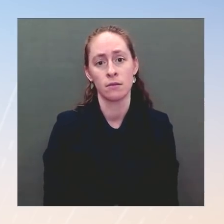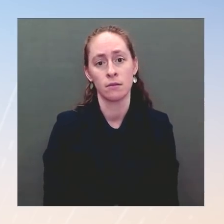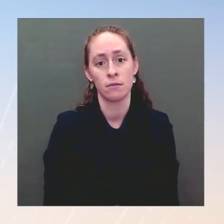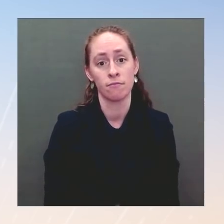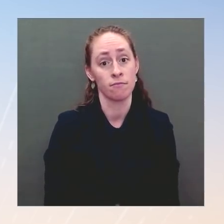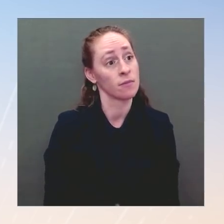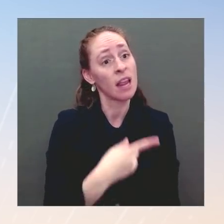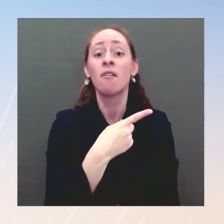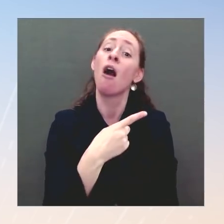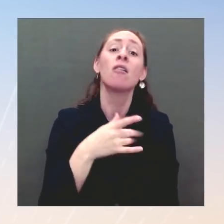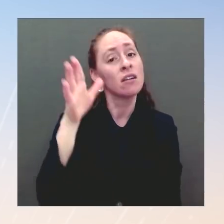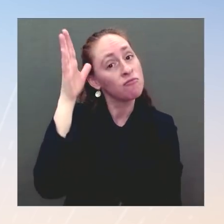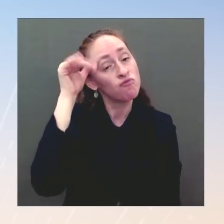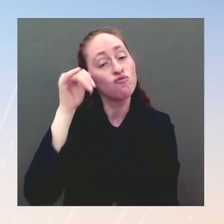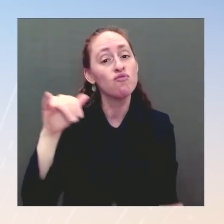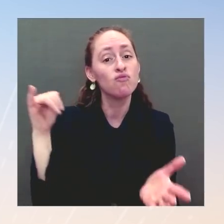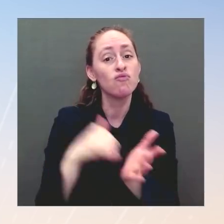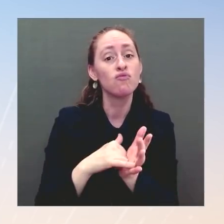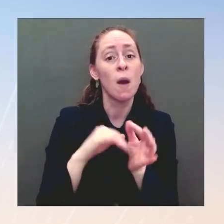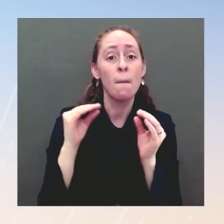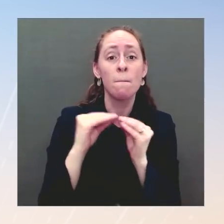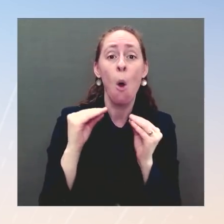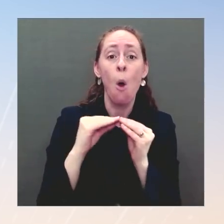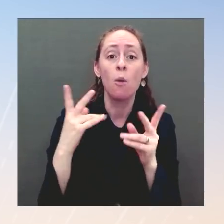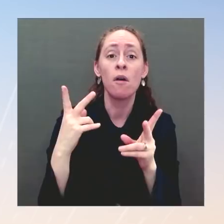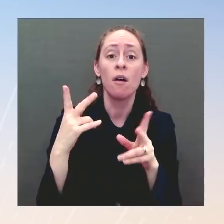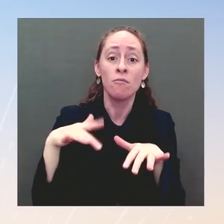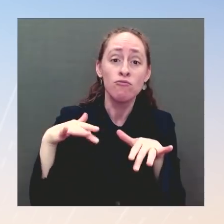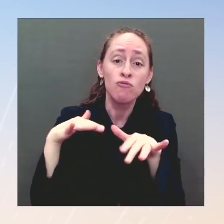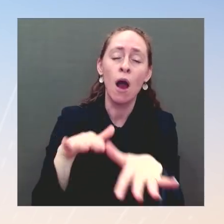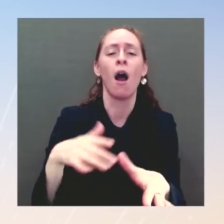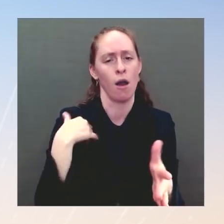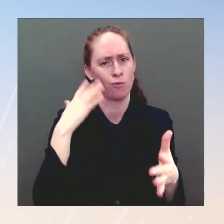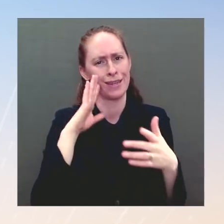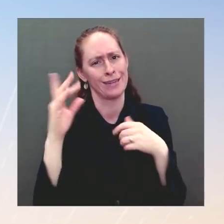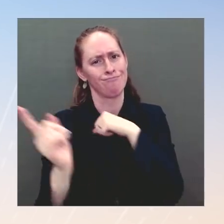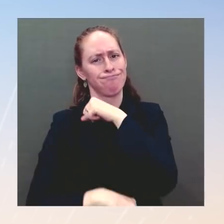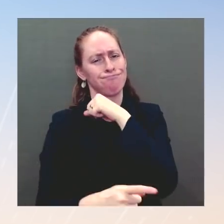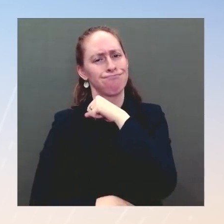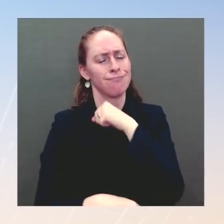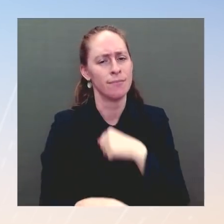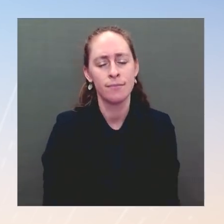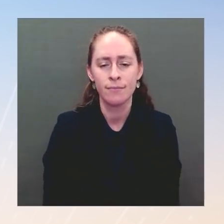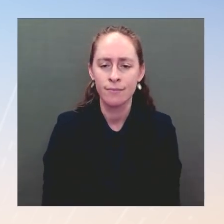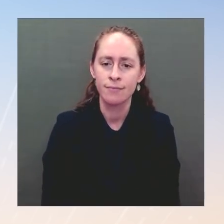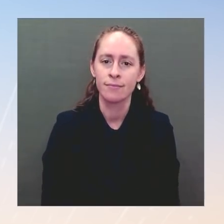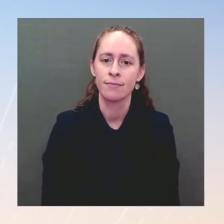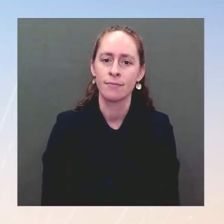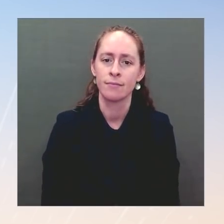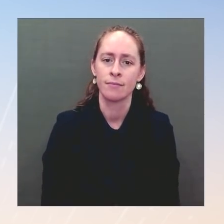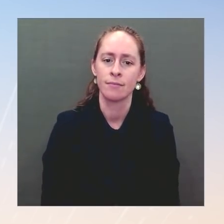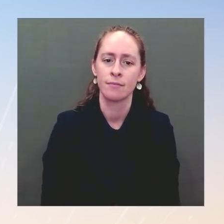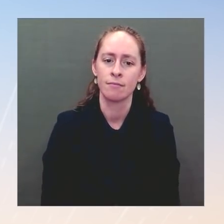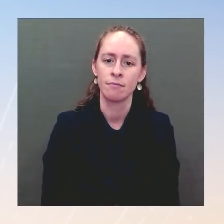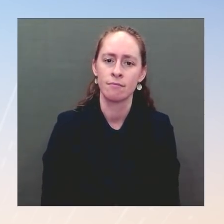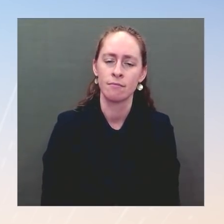The Press: Jen, what's the next trigger point for new sanctions? Obviously, yesterday's was the start of the invasion. Ms. Psaki: Mm-hmm. The Press: What does Putin have to do